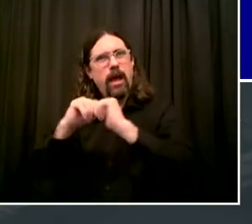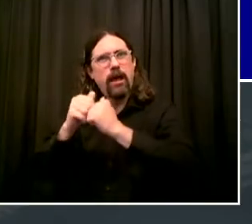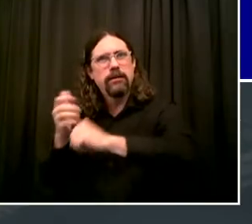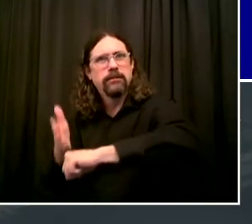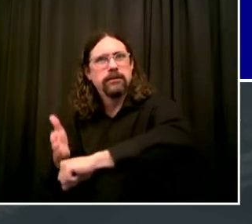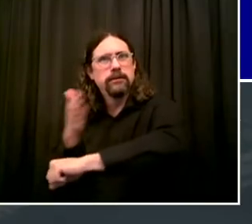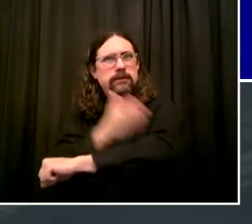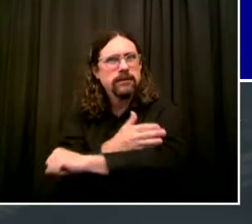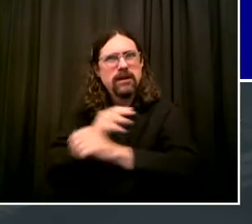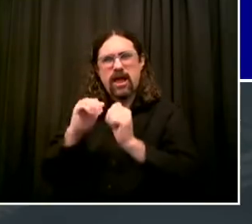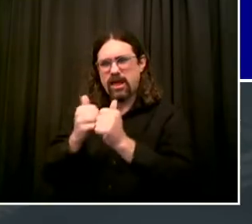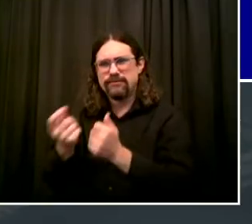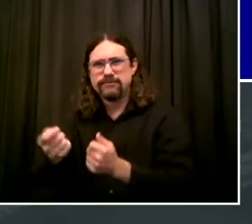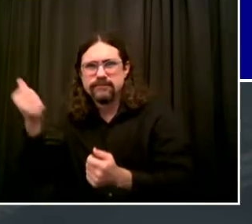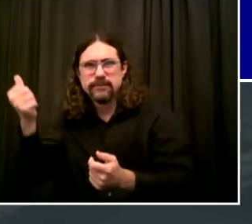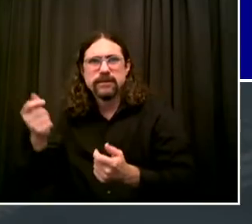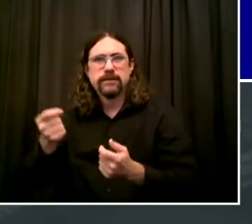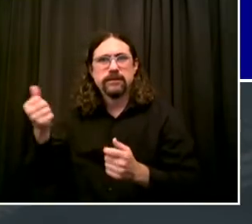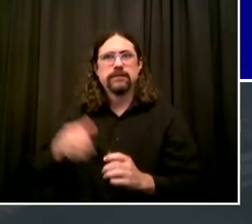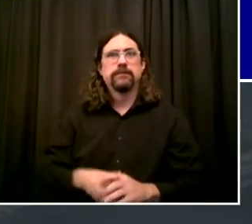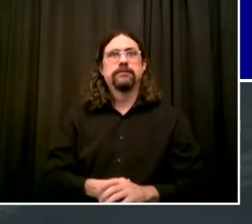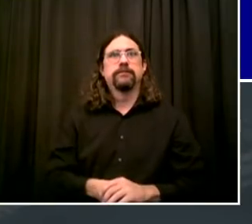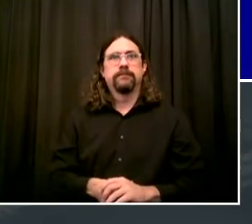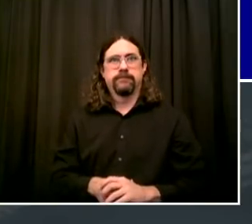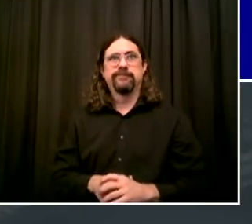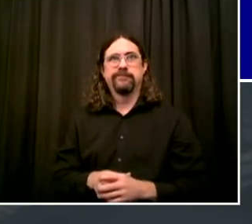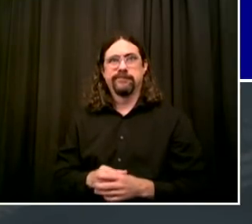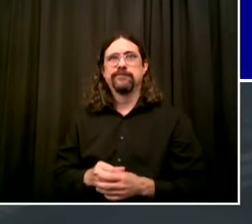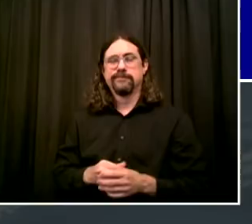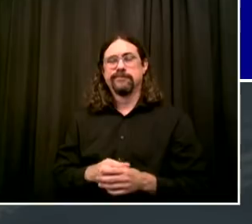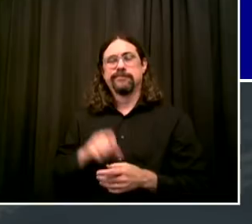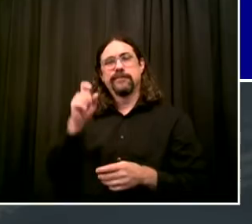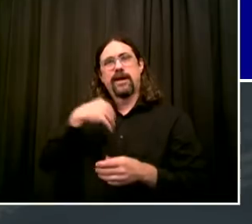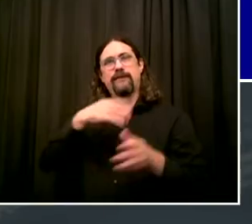SO THE POINT IS WE HAVE FOUR PEOPLE WORKING GROUP AND THEY WILL GET TO WORK ON A PLAN TO